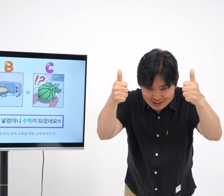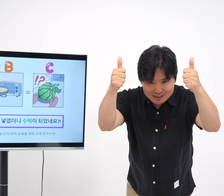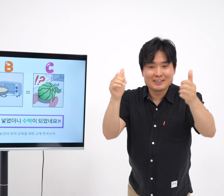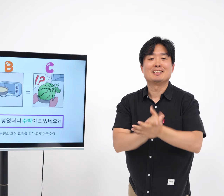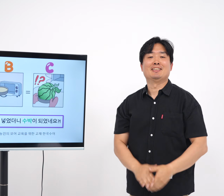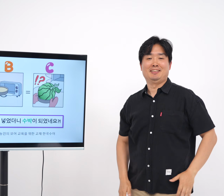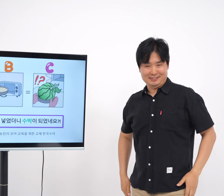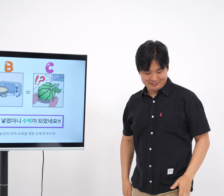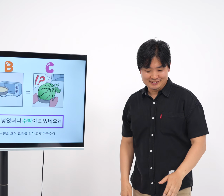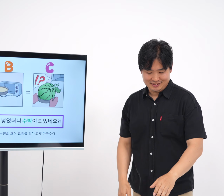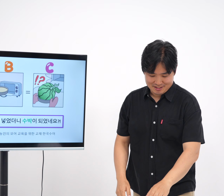Okay.